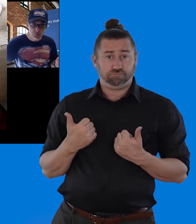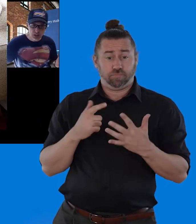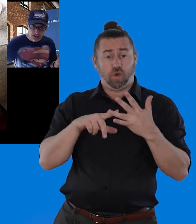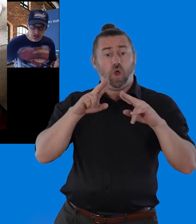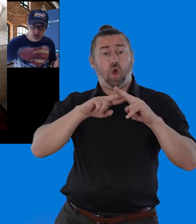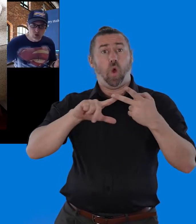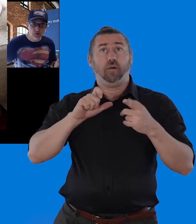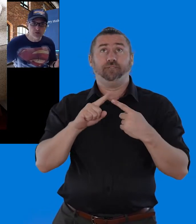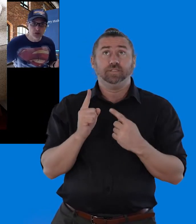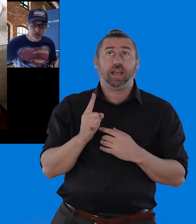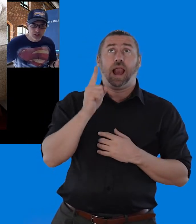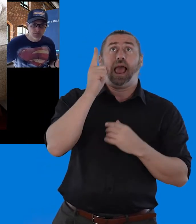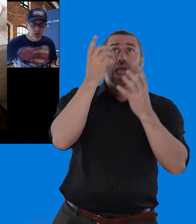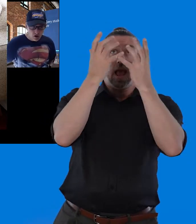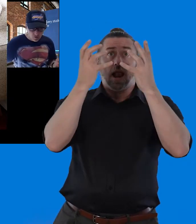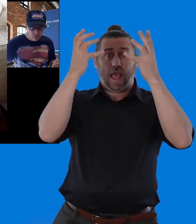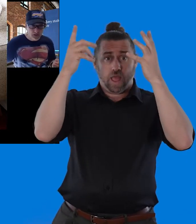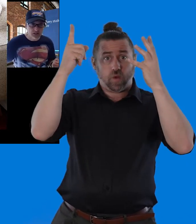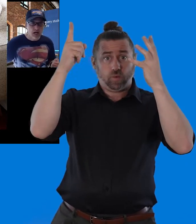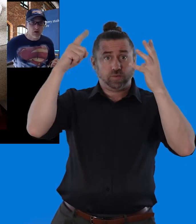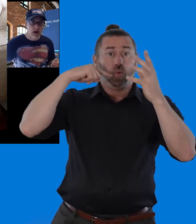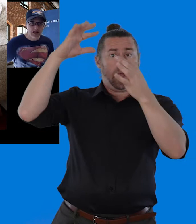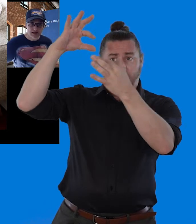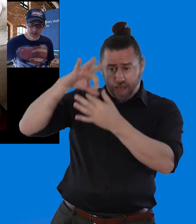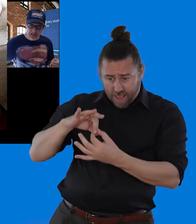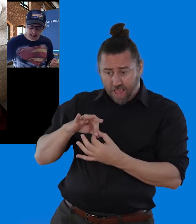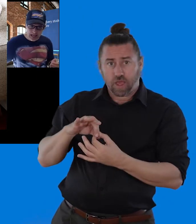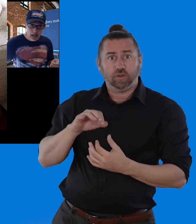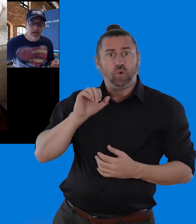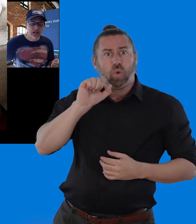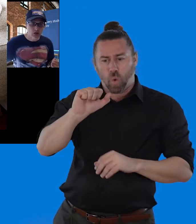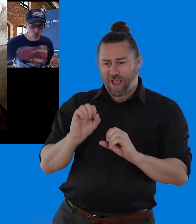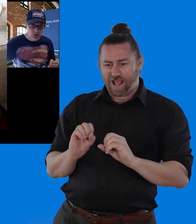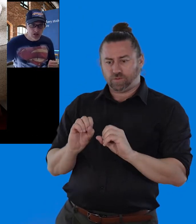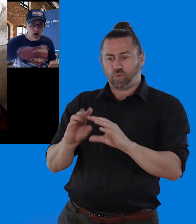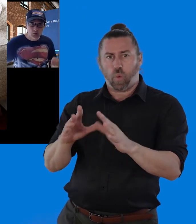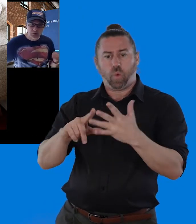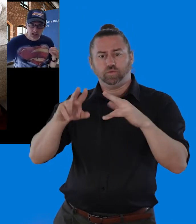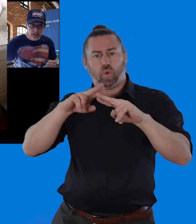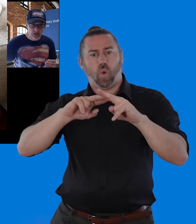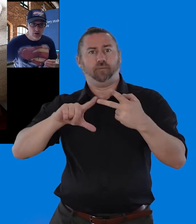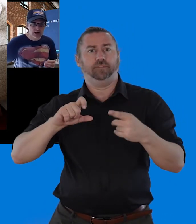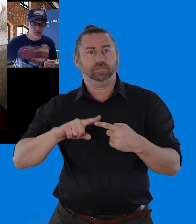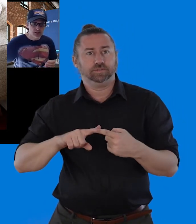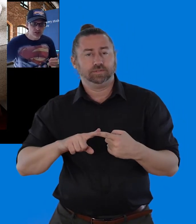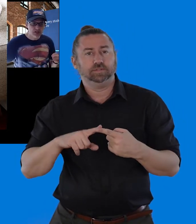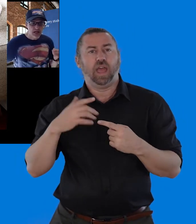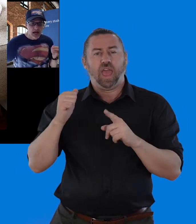to the fully installed version of Office, right? And this is getting updated all the time with the latest, greatest features.